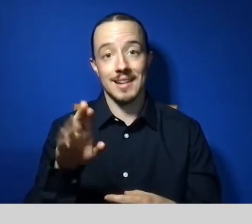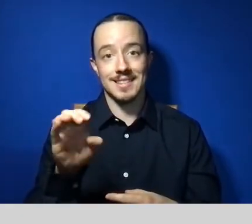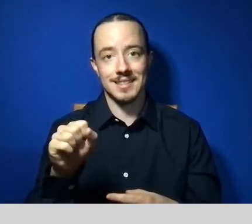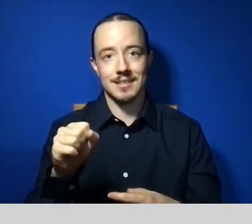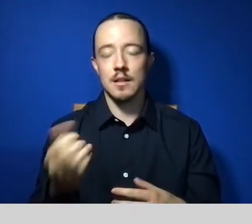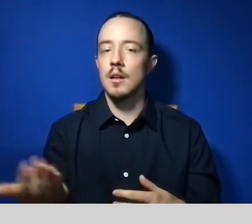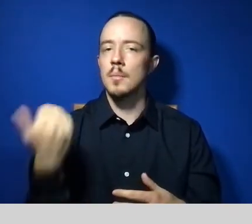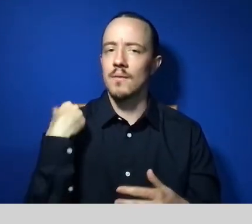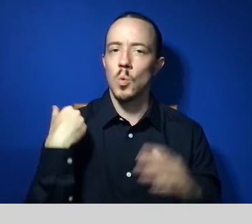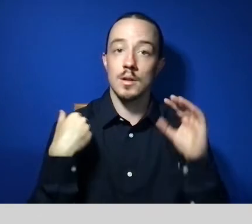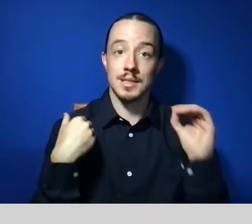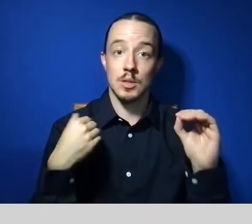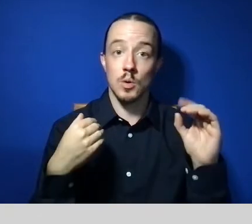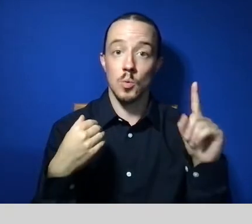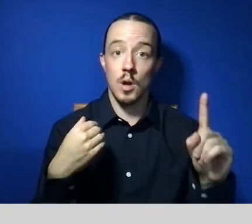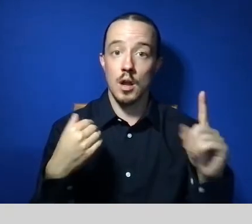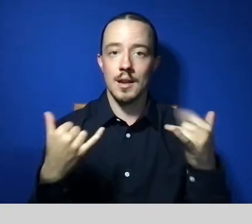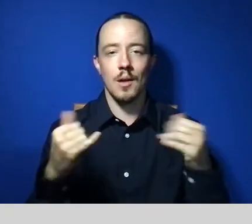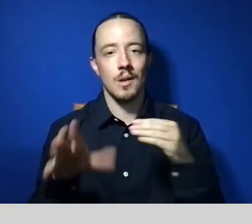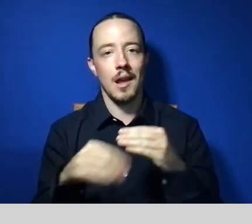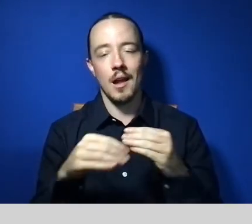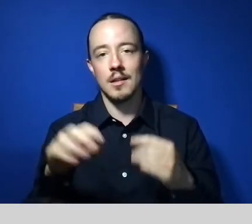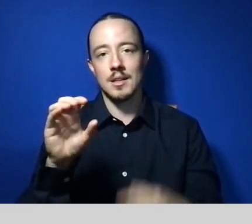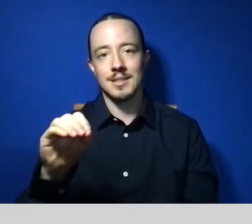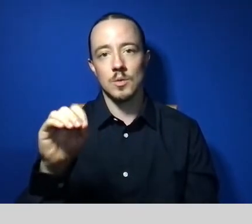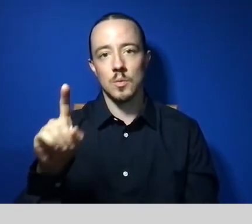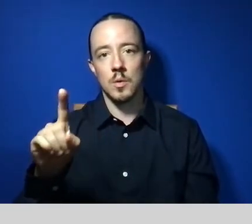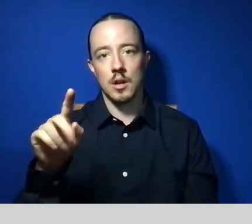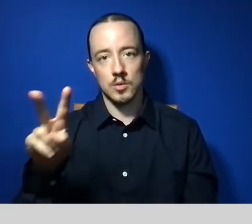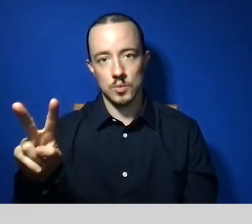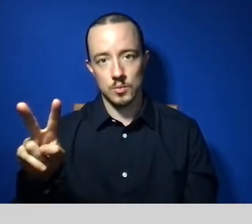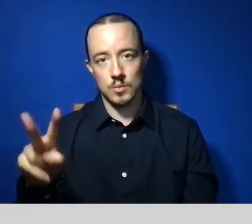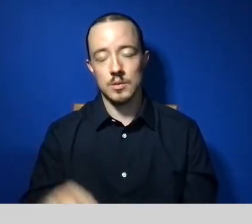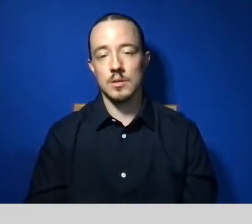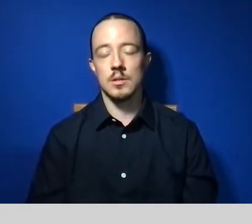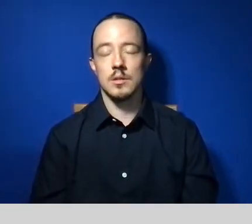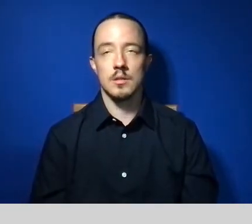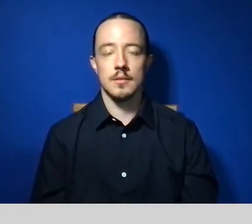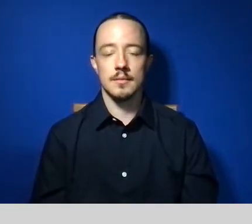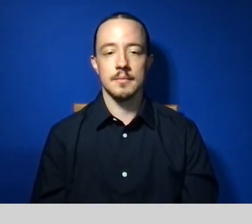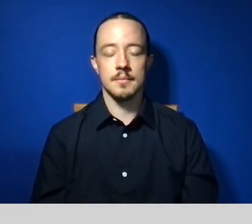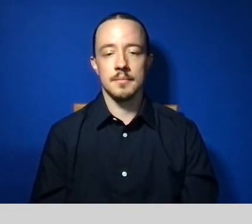So before it was zero one, I added two here. This part did not change.